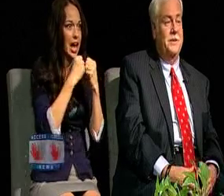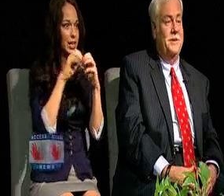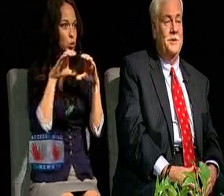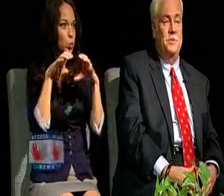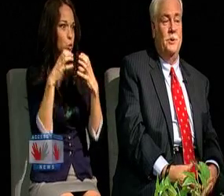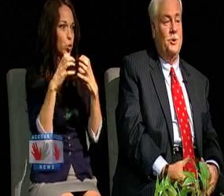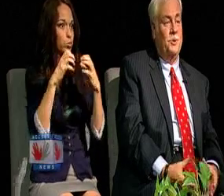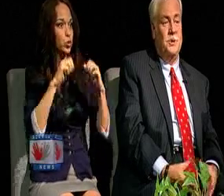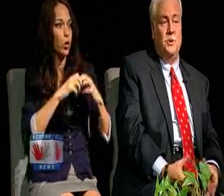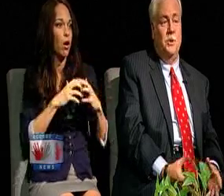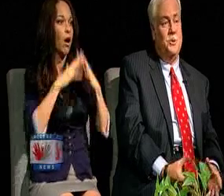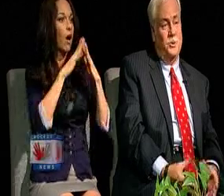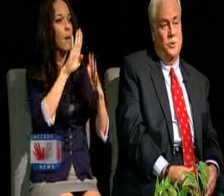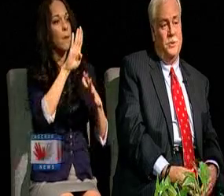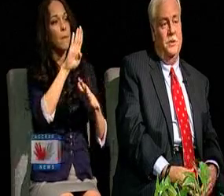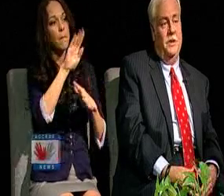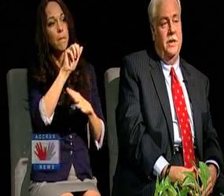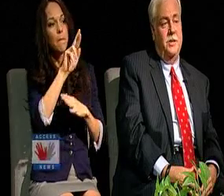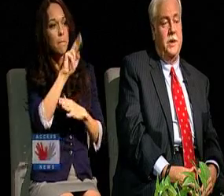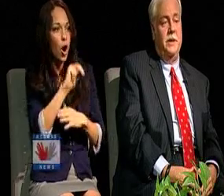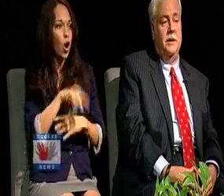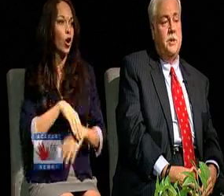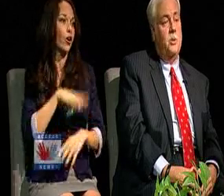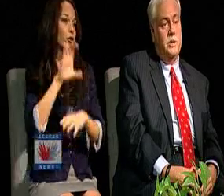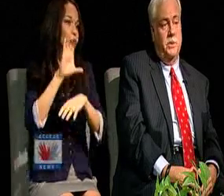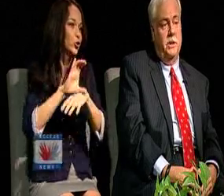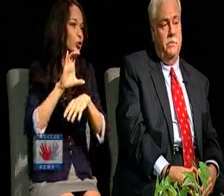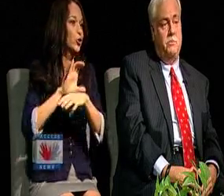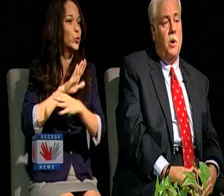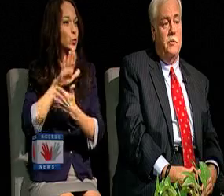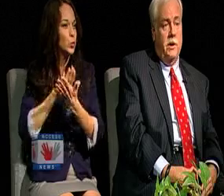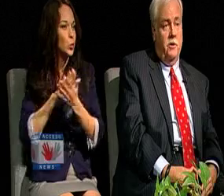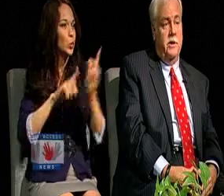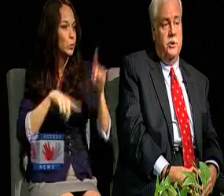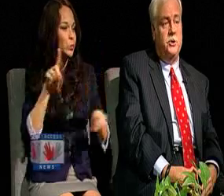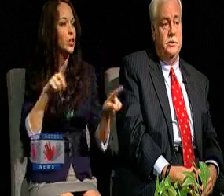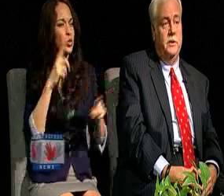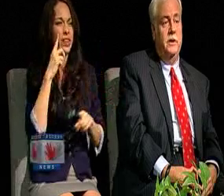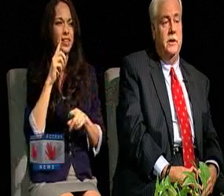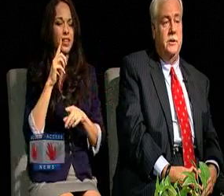to build churches, to build schools. And so I think it's always been a part of our heritage